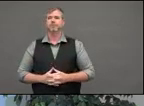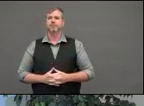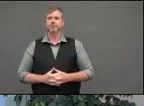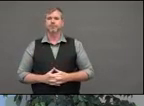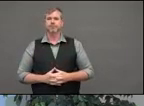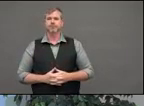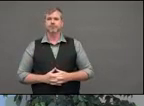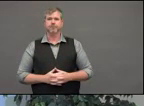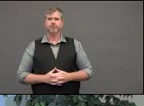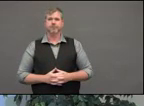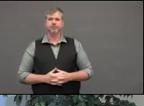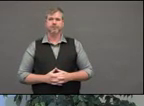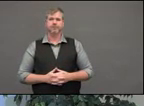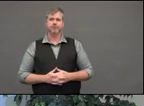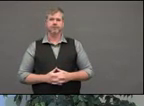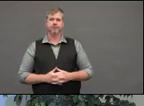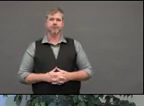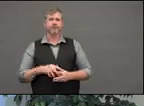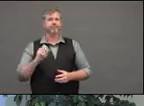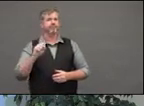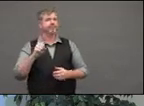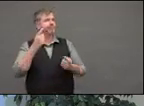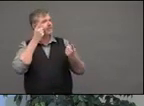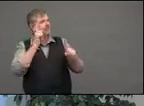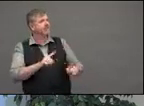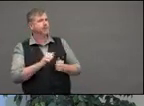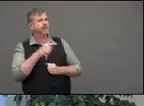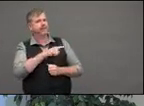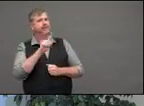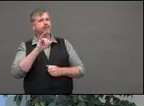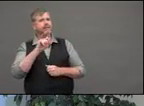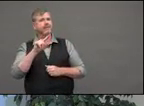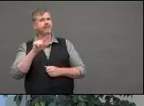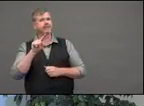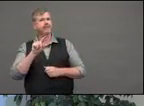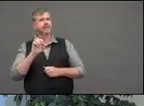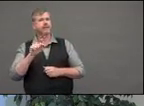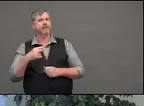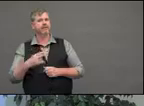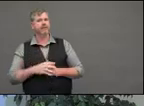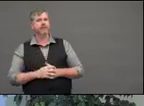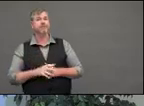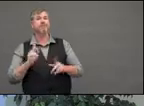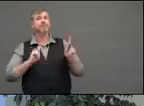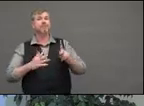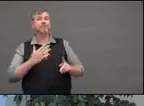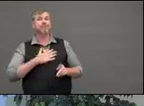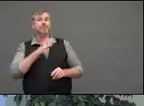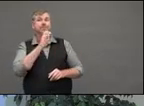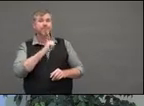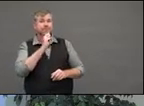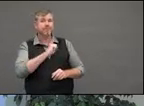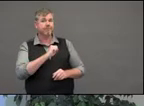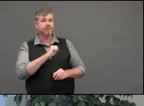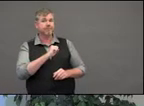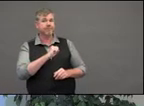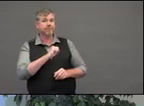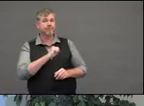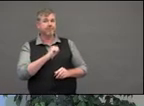Lizeth i think right now a lot of people my age find it very difficult to find a job especially since we're competing with a lot of